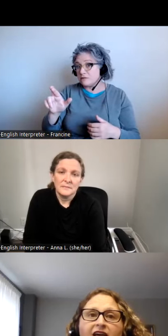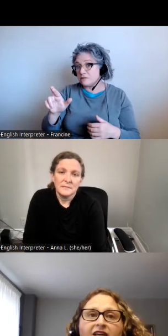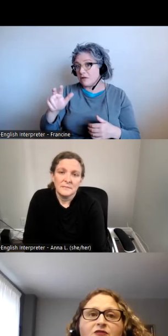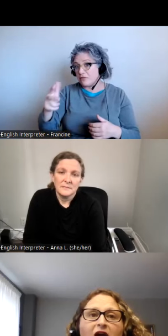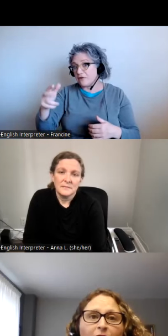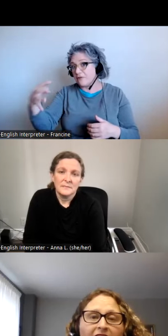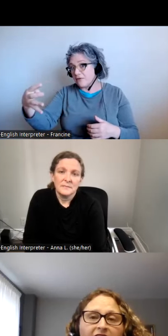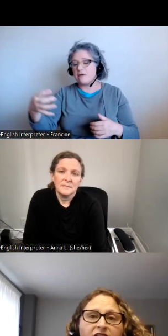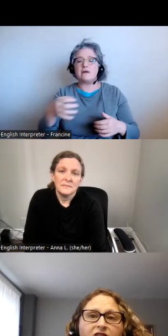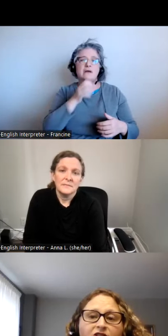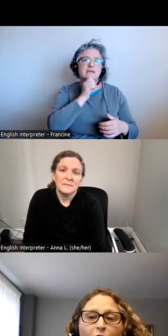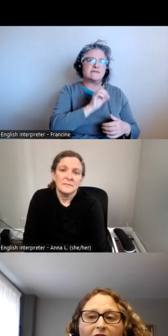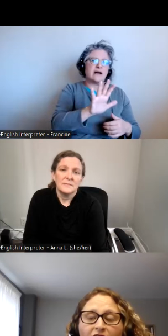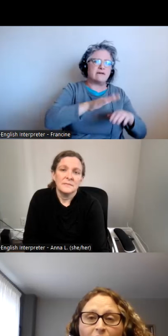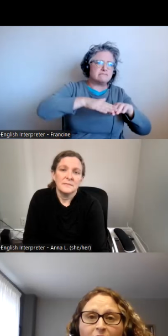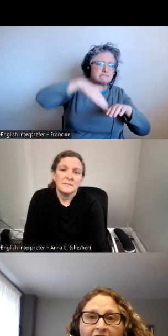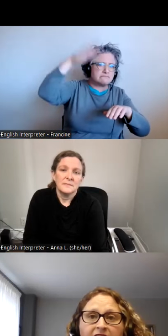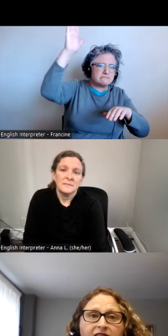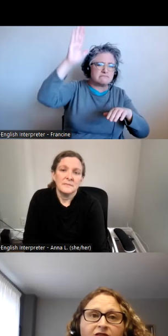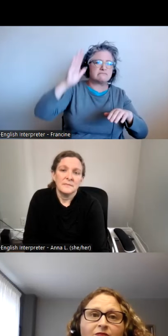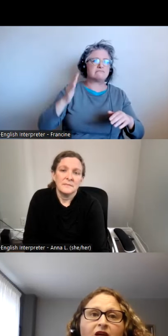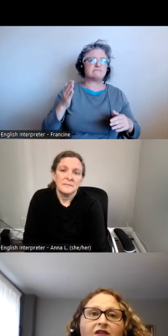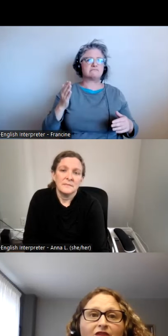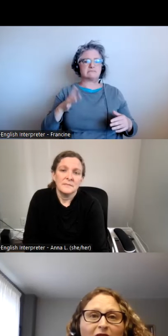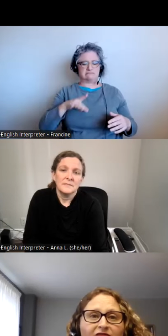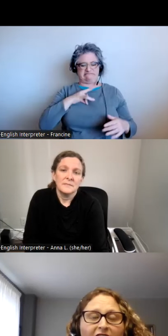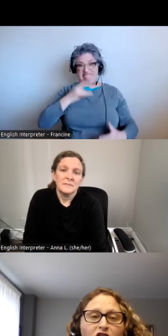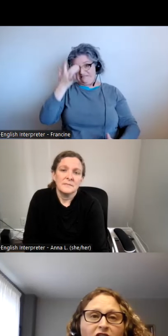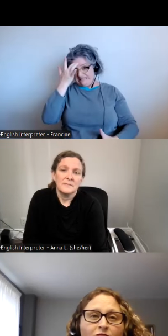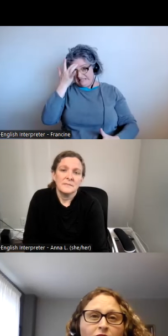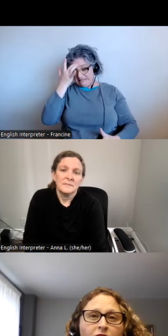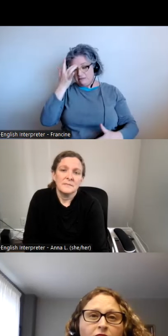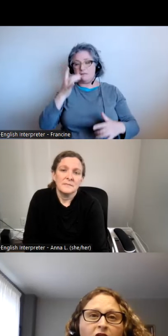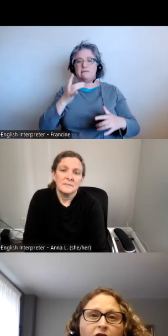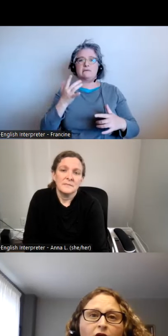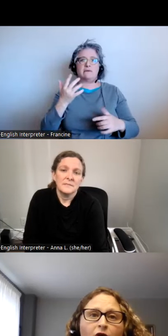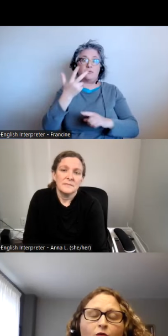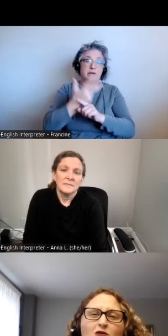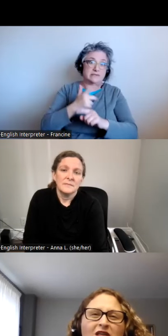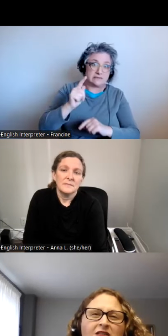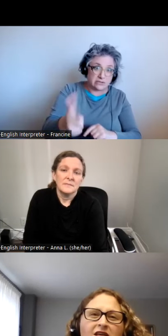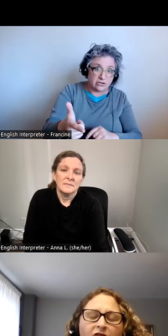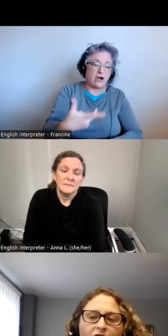their next dose.